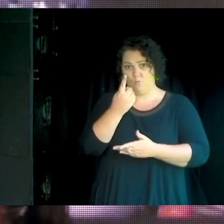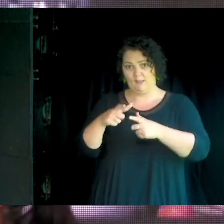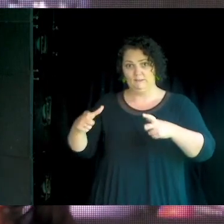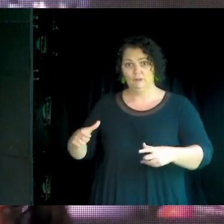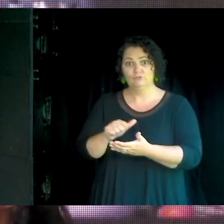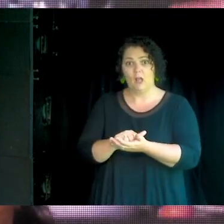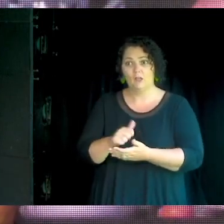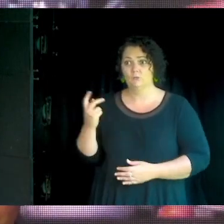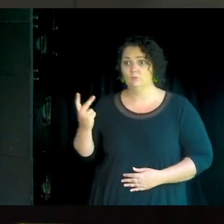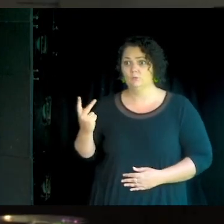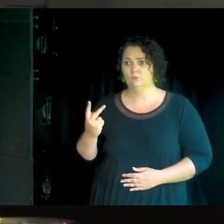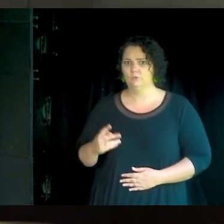I might be finished by myself actually